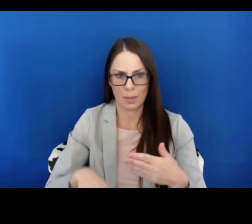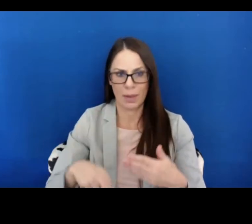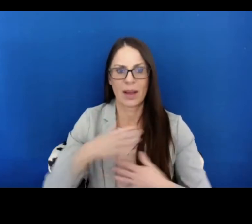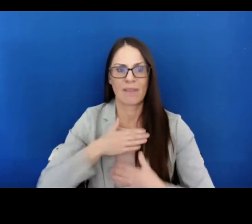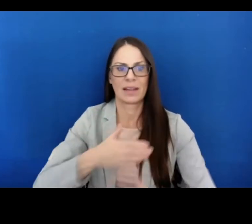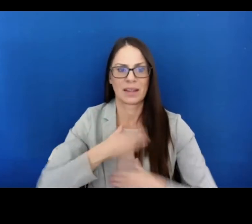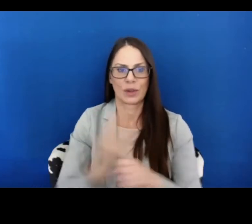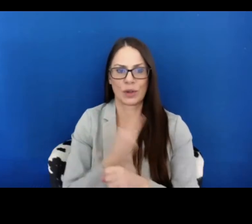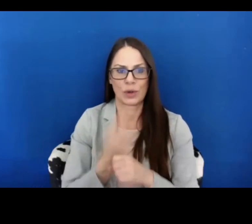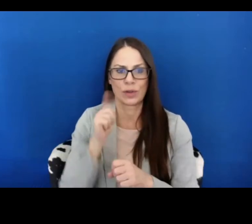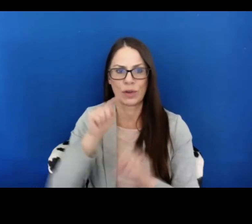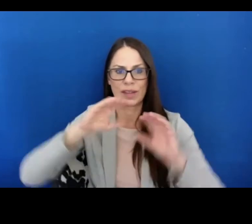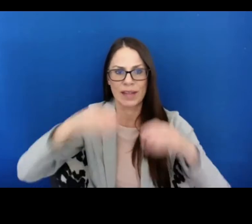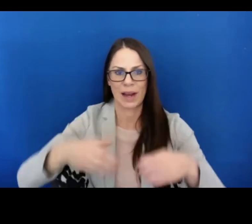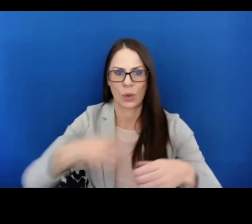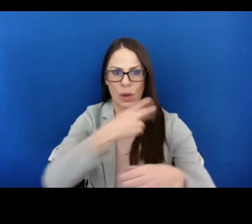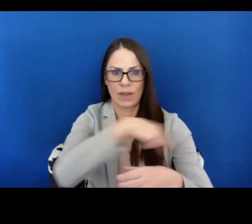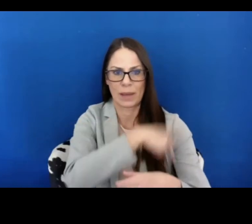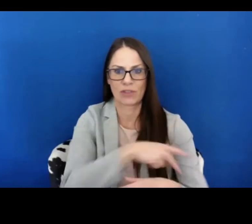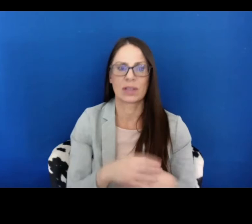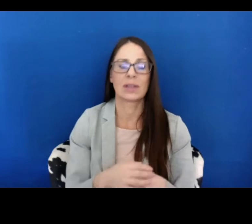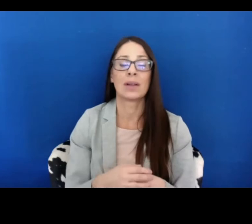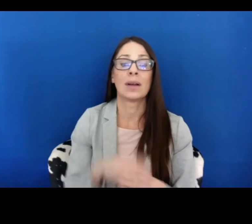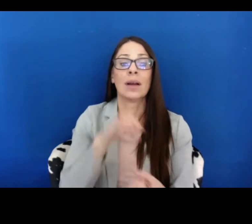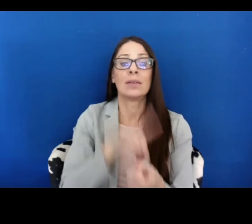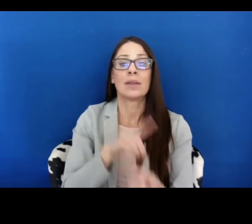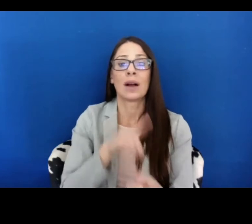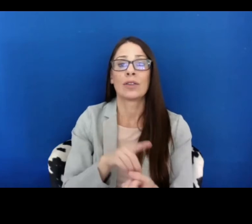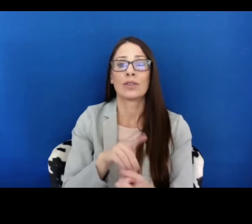15:25:11 category of patient. 15:25:13 Dr Ross suggests that although healthcare